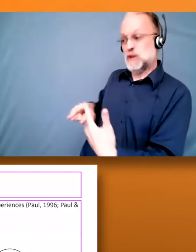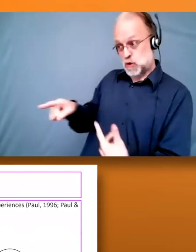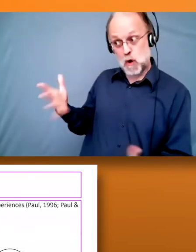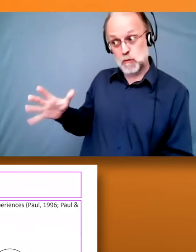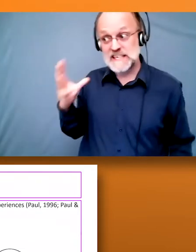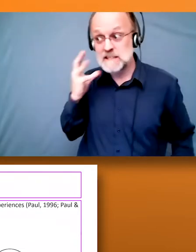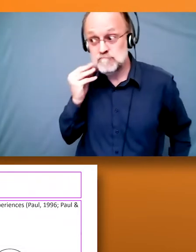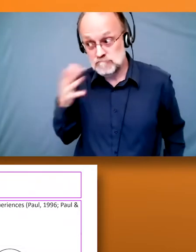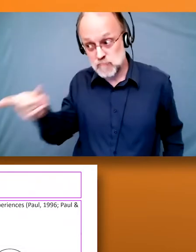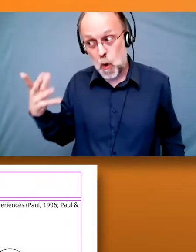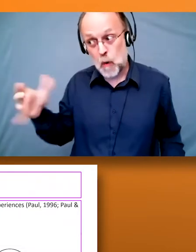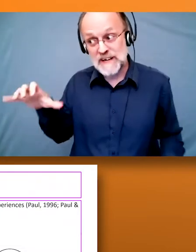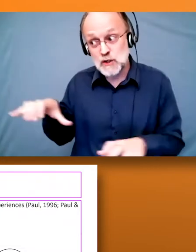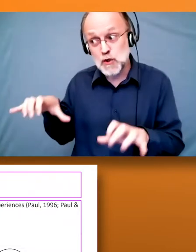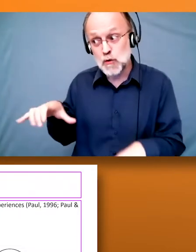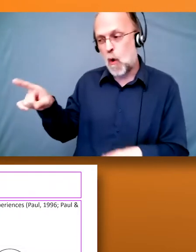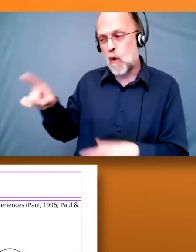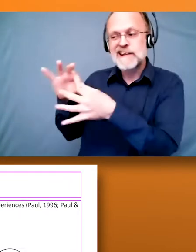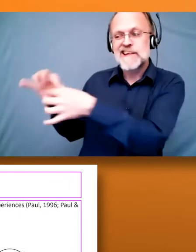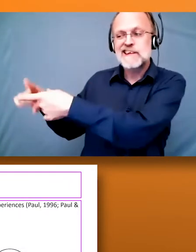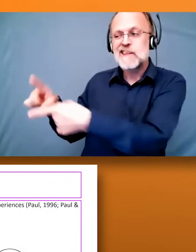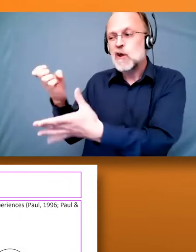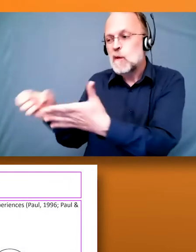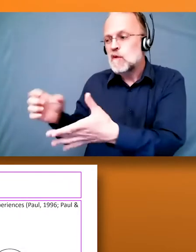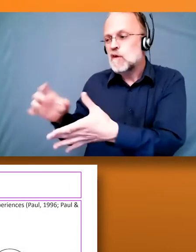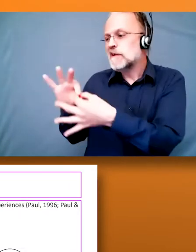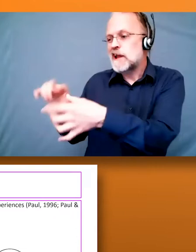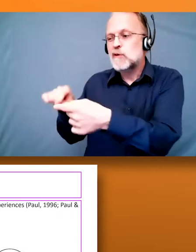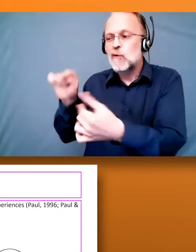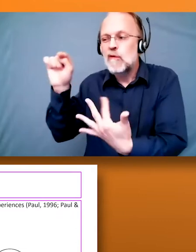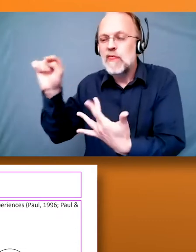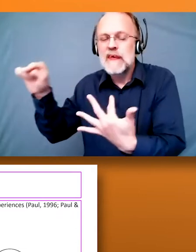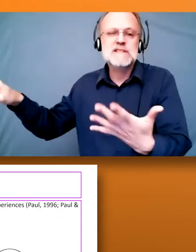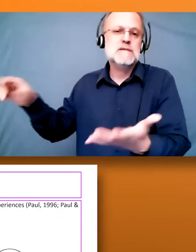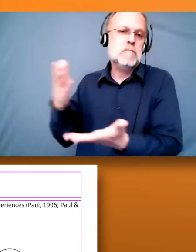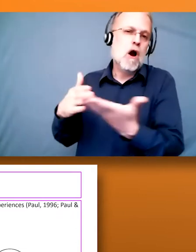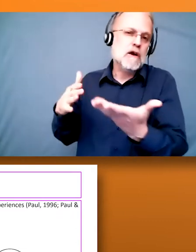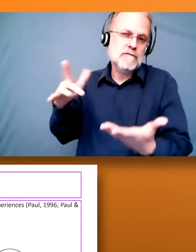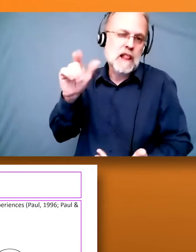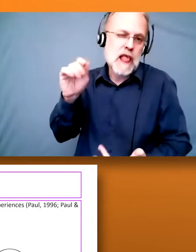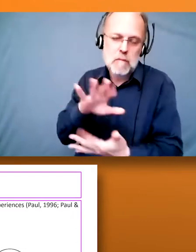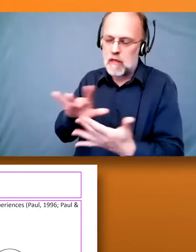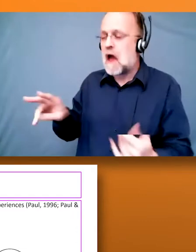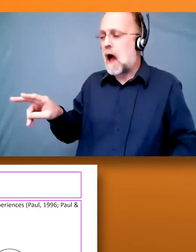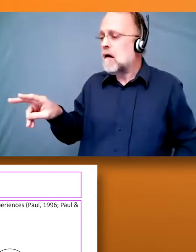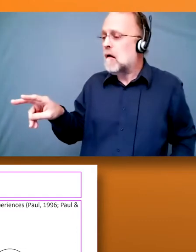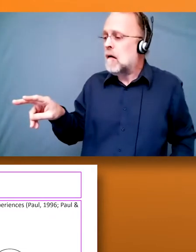to this particular piece of lab equipment or it was connected to this particular portion of the lab.